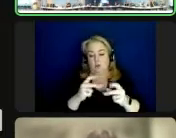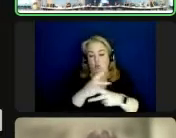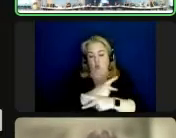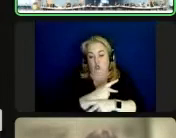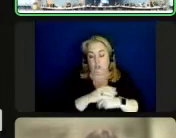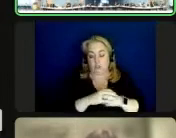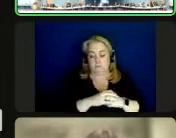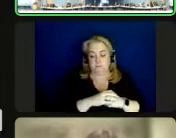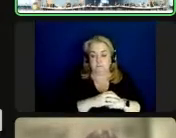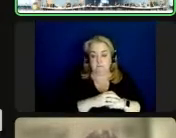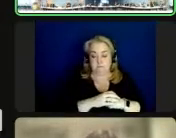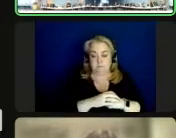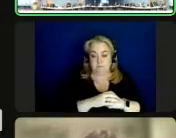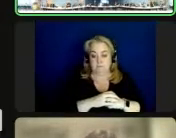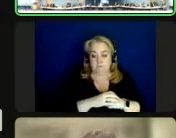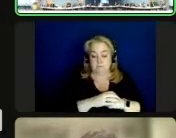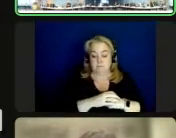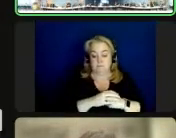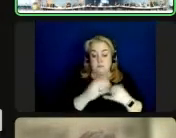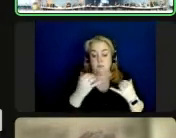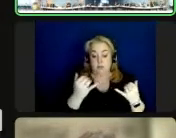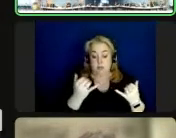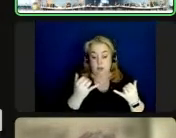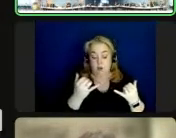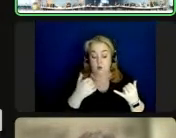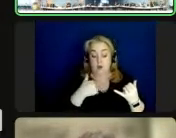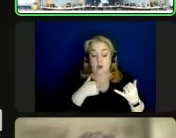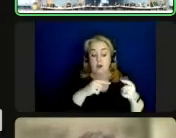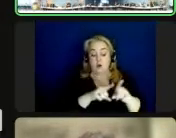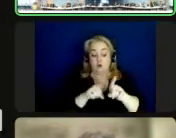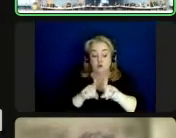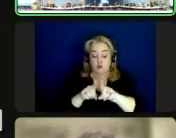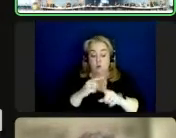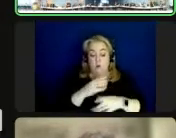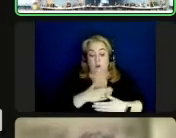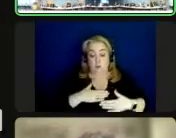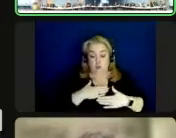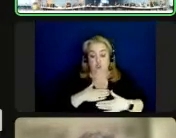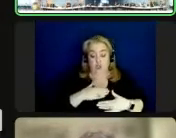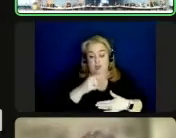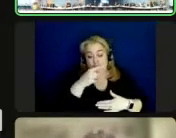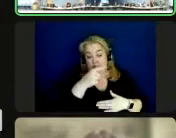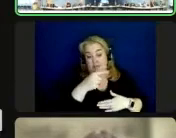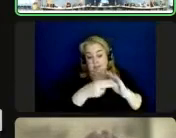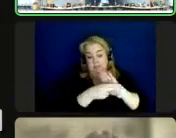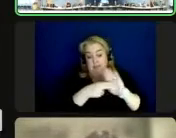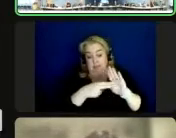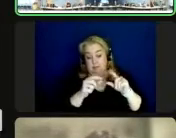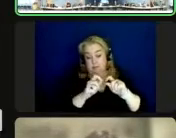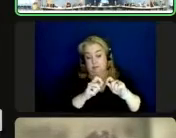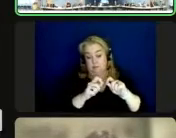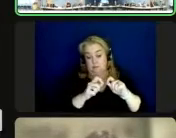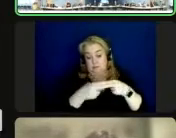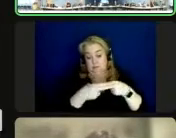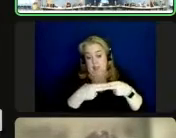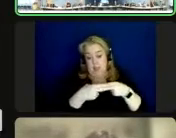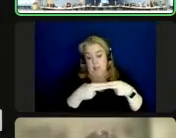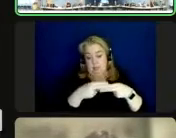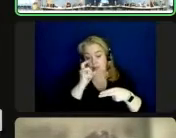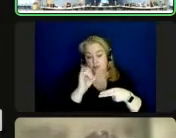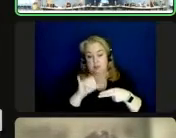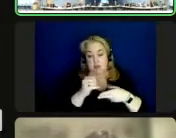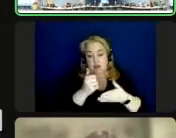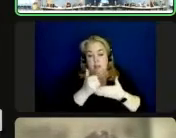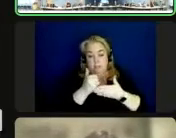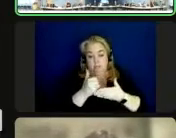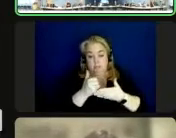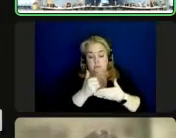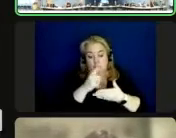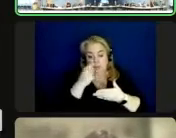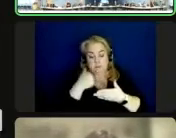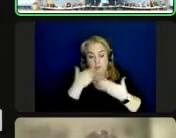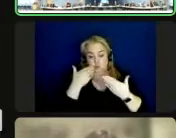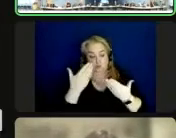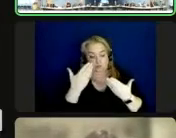SOER TIC, THINGS COU BE